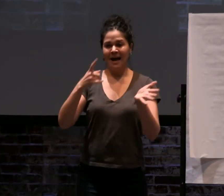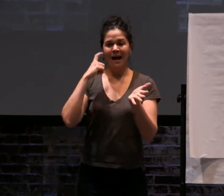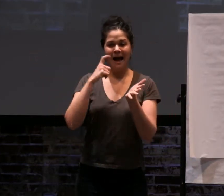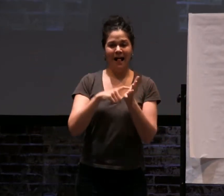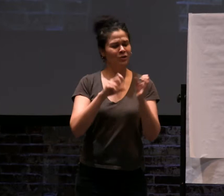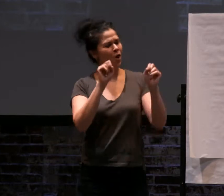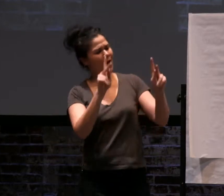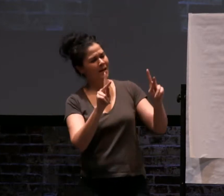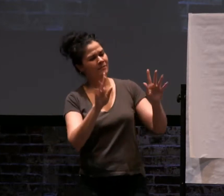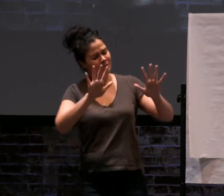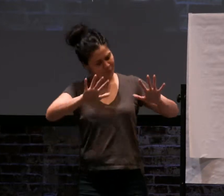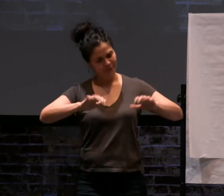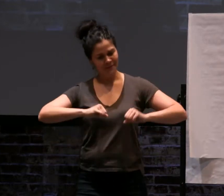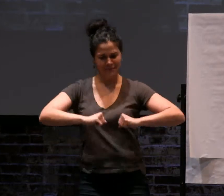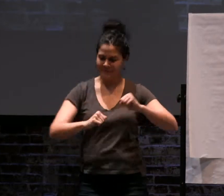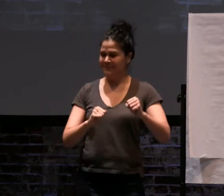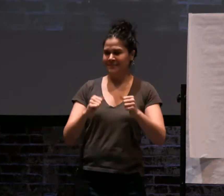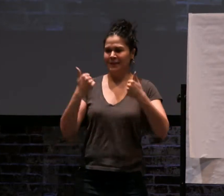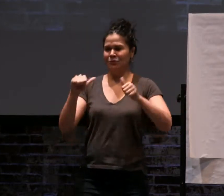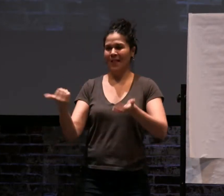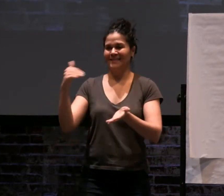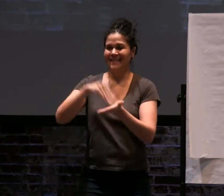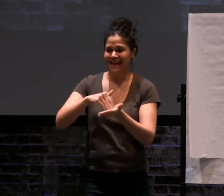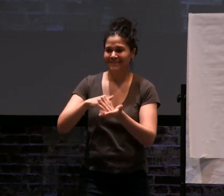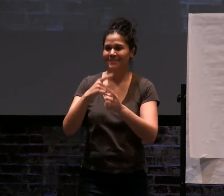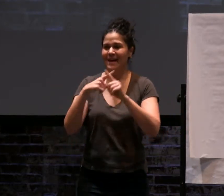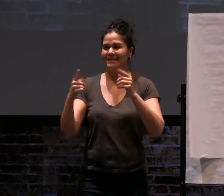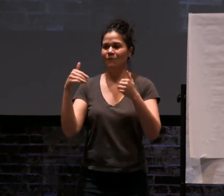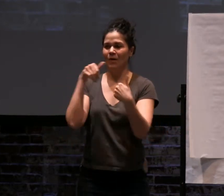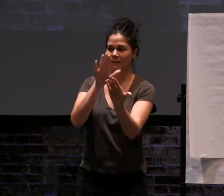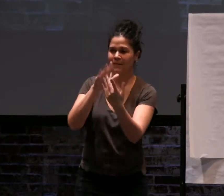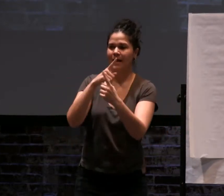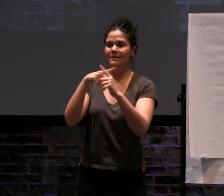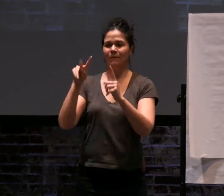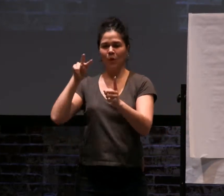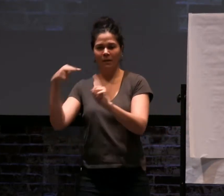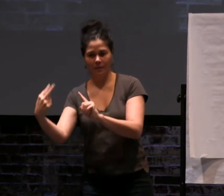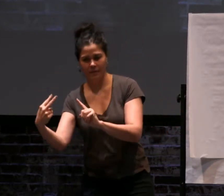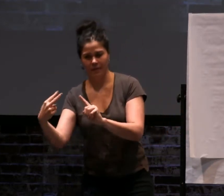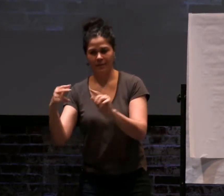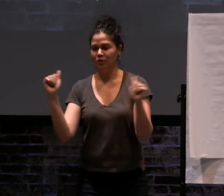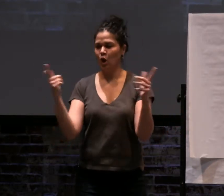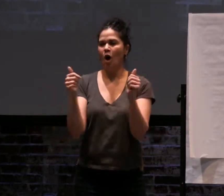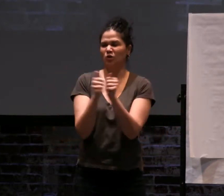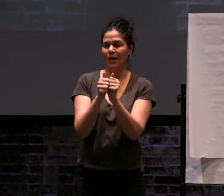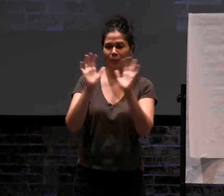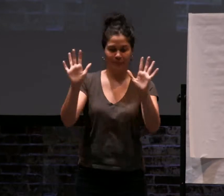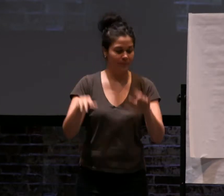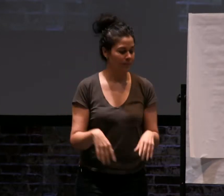So failure is not the right word. It means we learn, we get up,